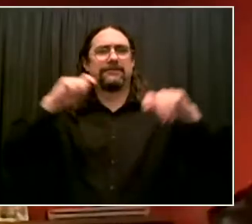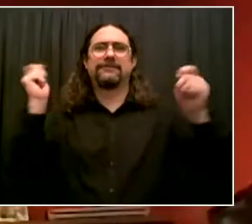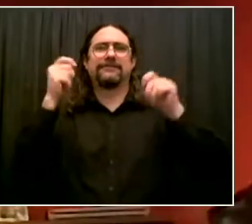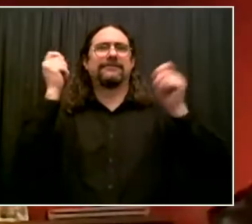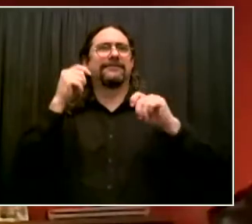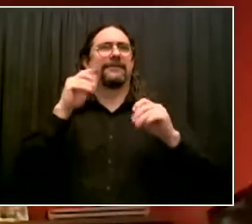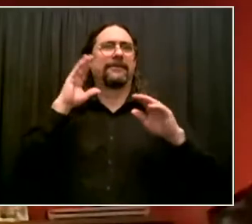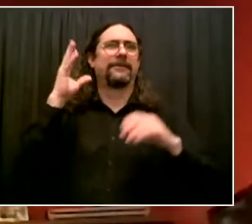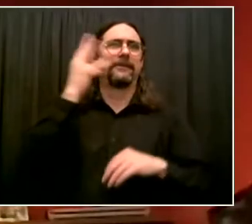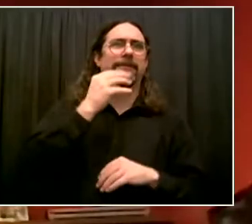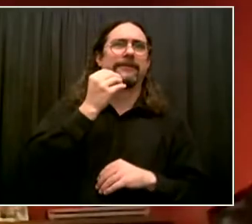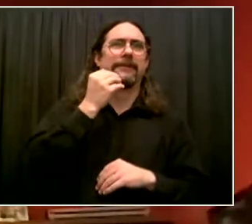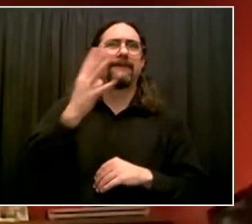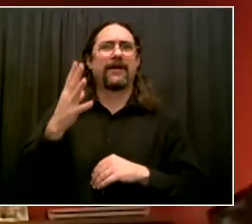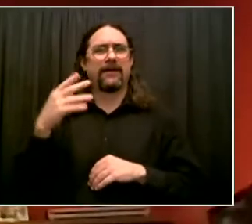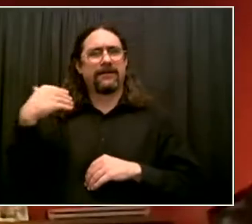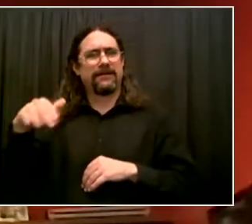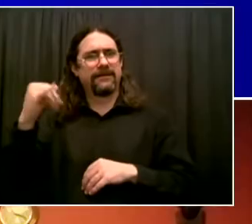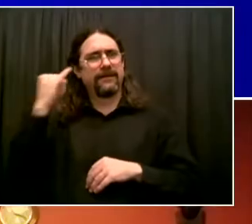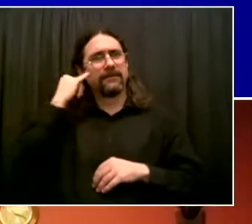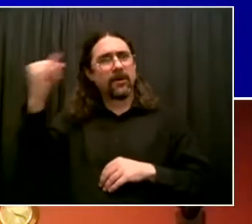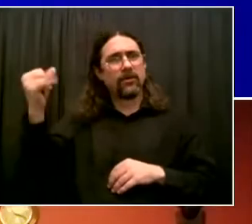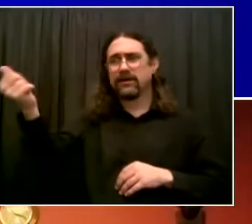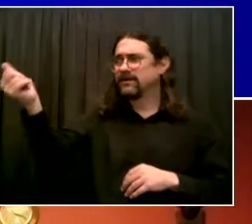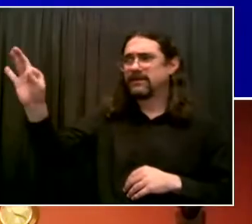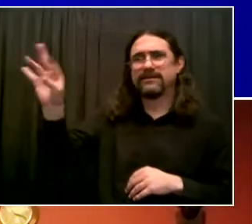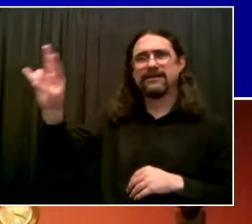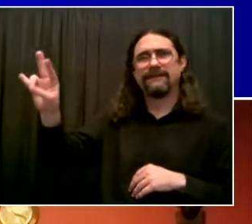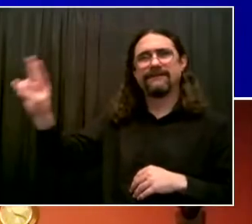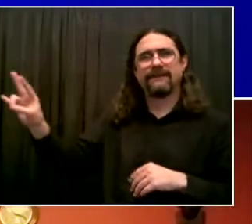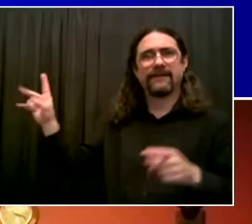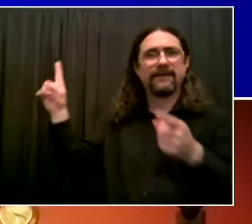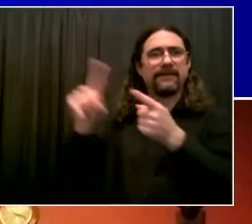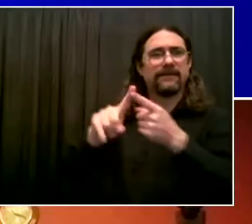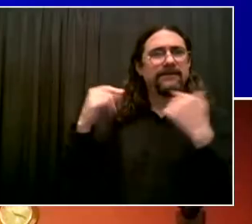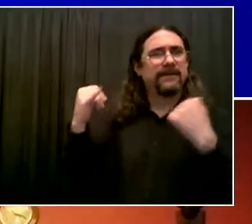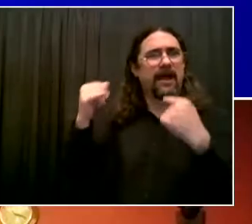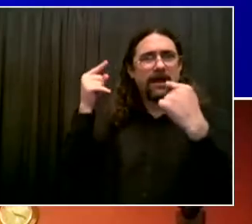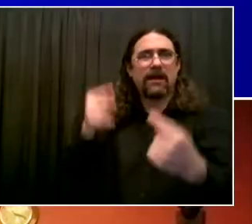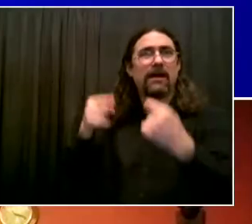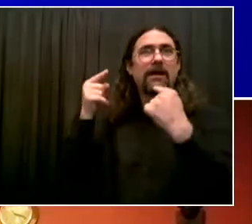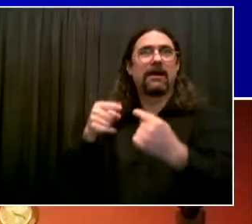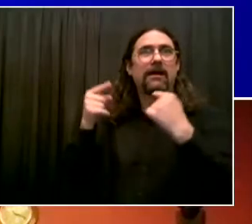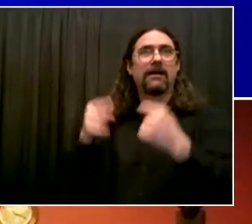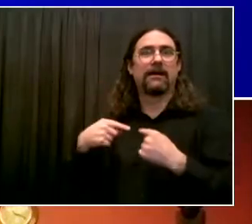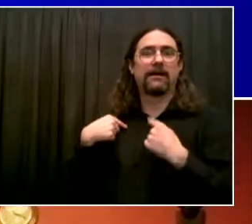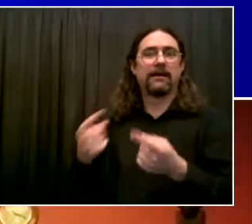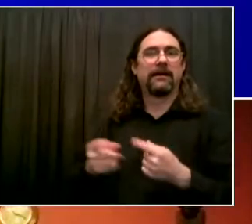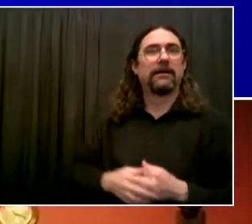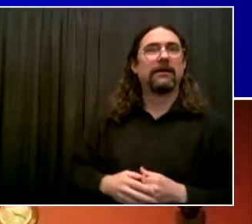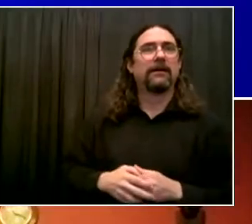THANK YOU. THIS IS INDEED A DAY OF CELEBRATION FOR THOSE THAT HAVE STRUGGLED SINCE 1977 TO MAKE